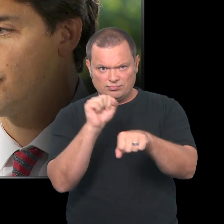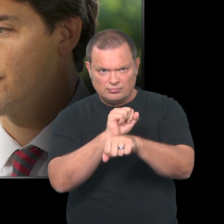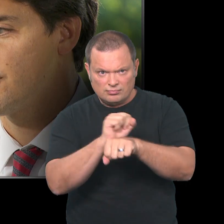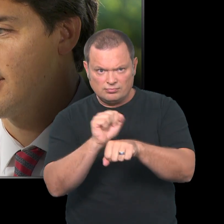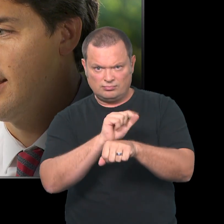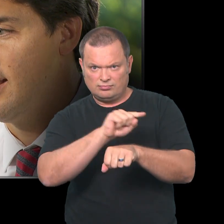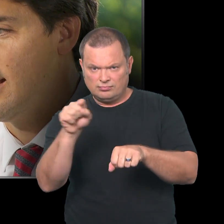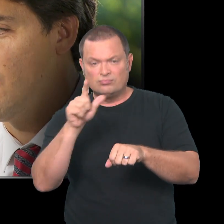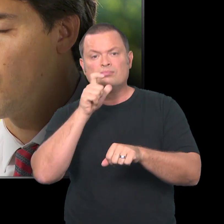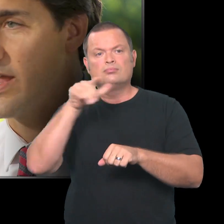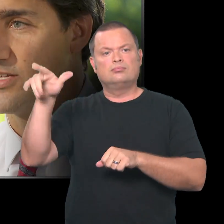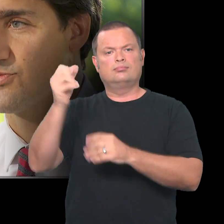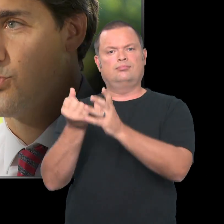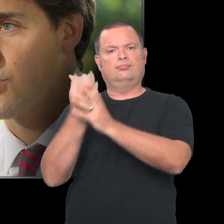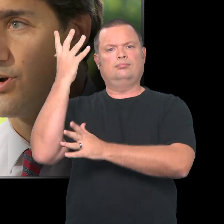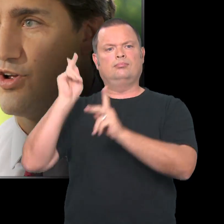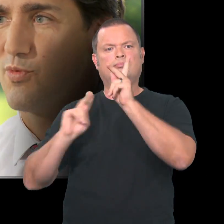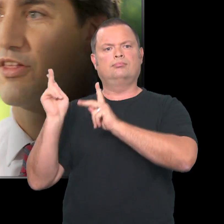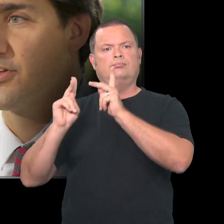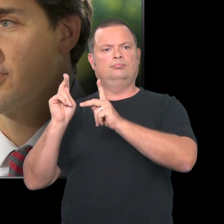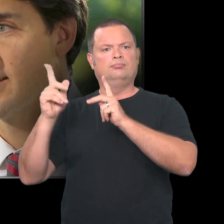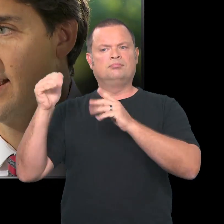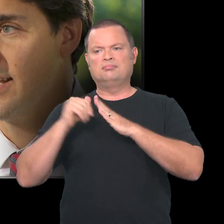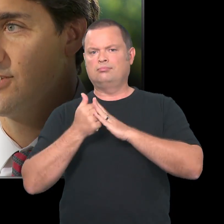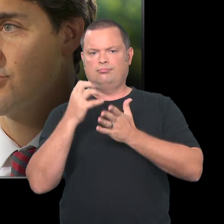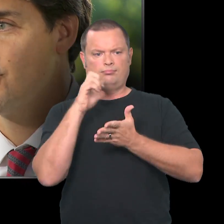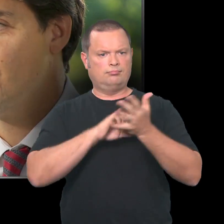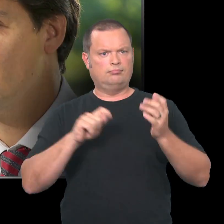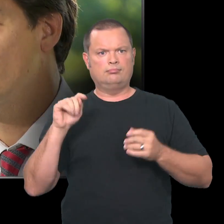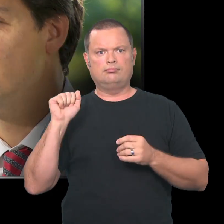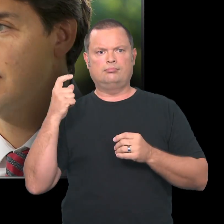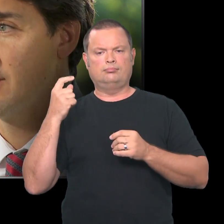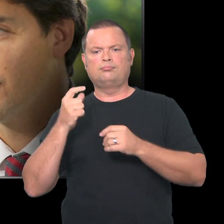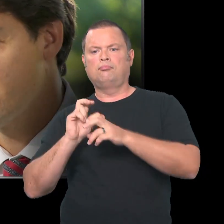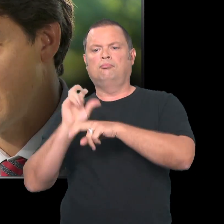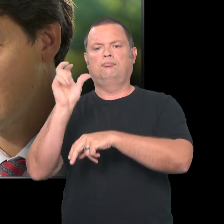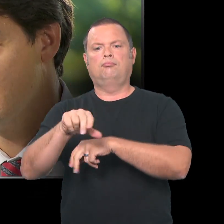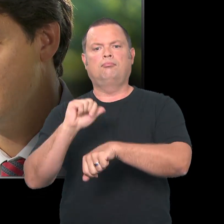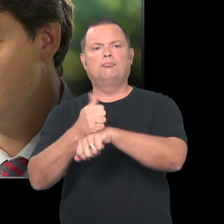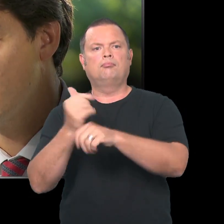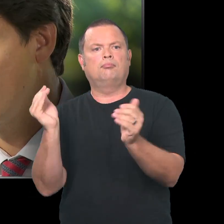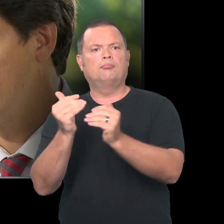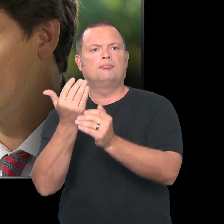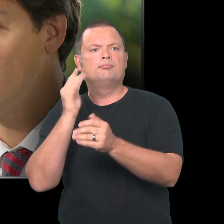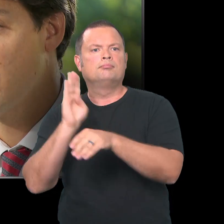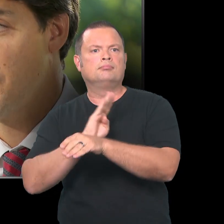of small businesses are actually just ways for wealthier Canadians